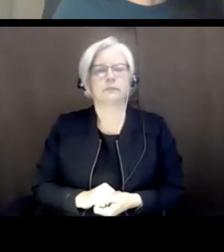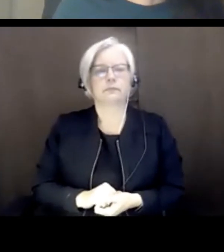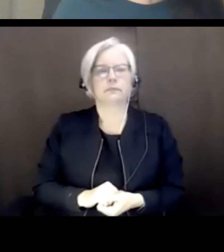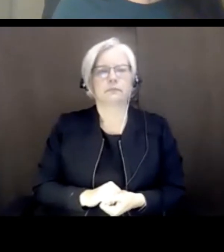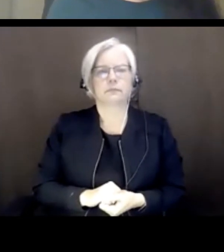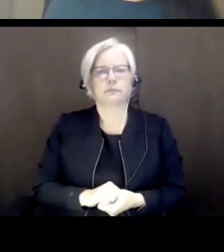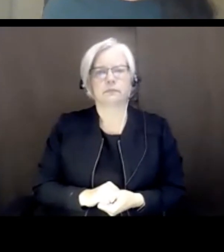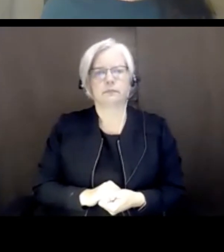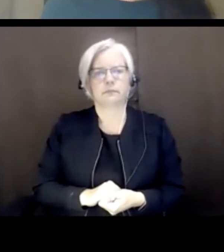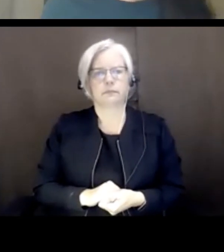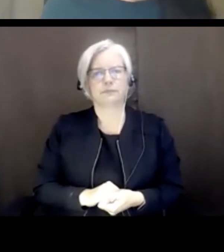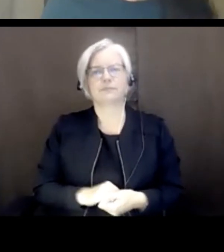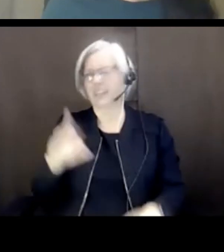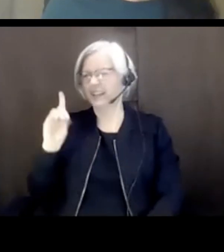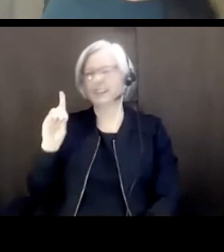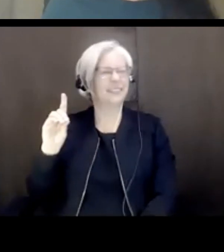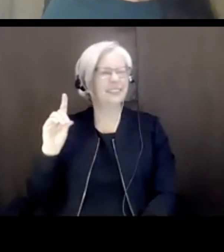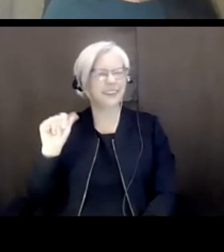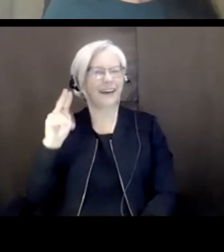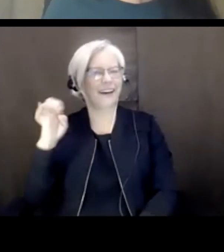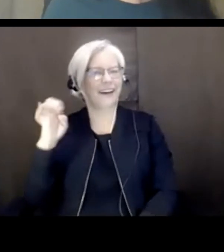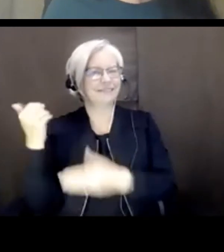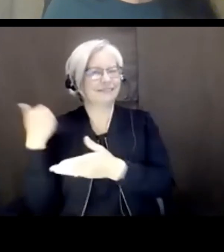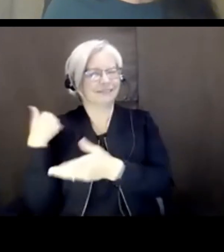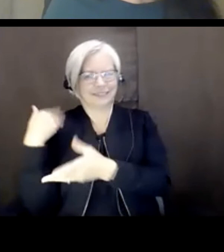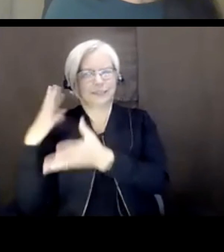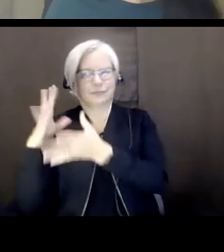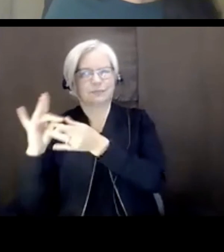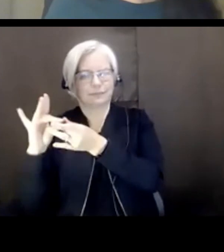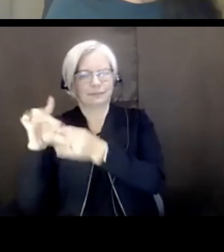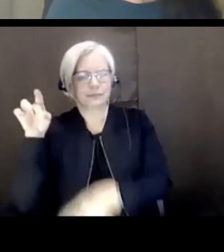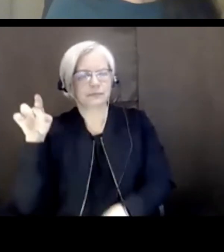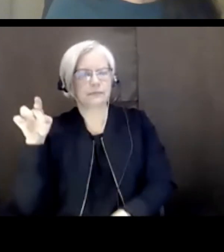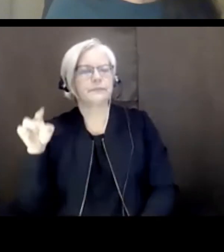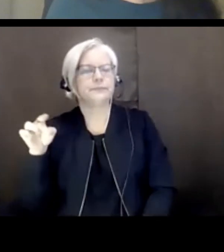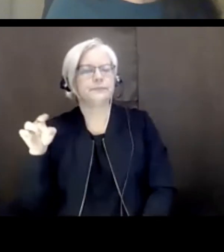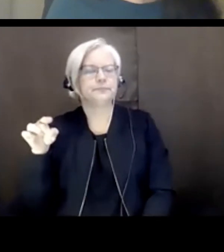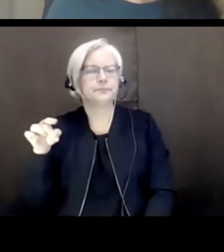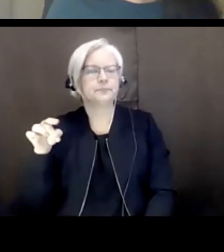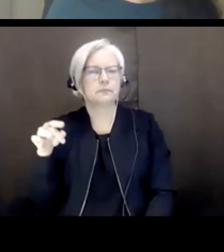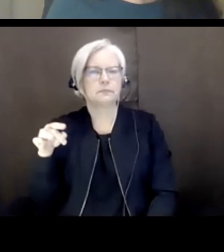AS DIANNE SAYS, SOMETIMES THERE IS, UMM,